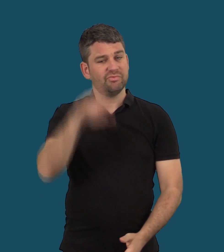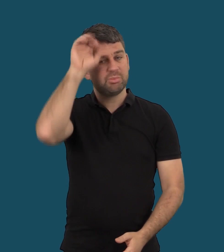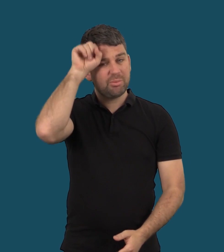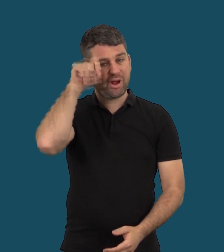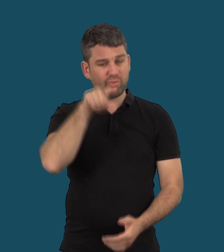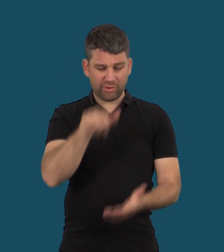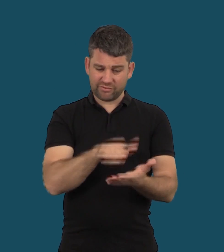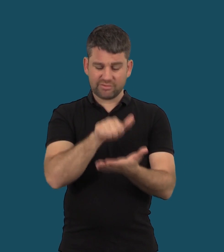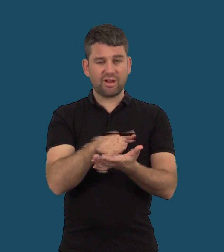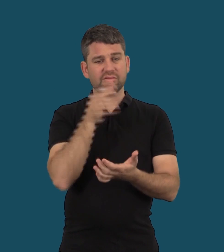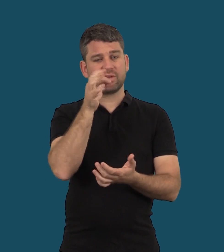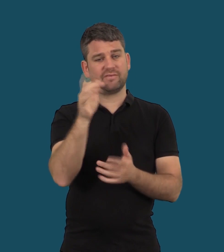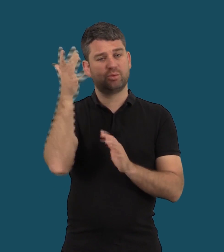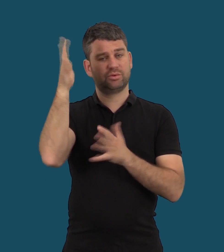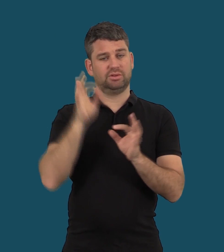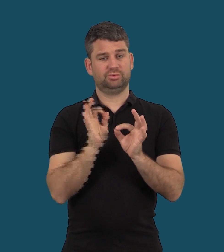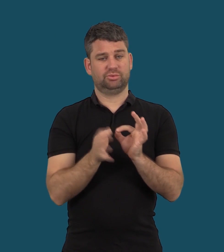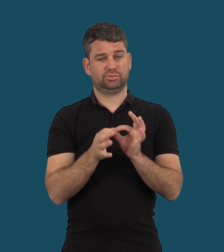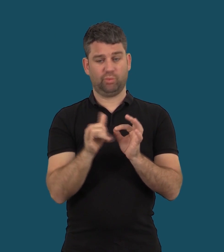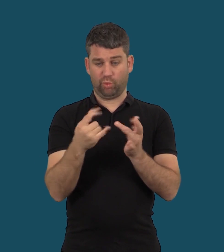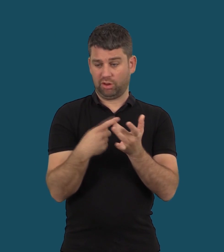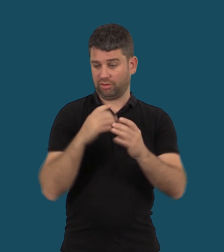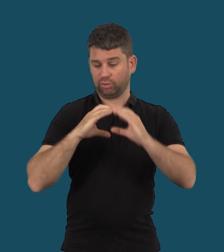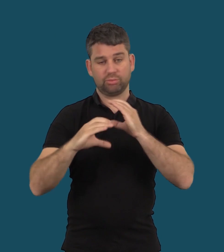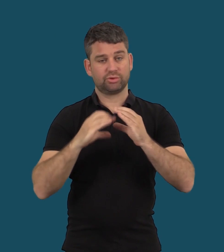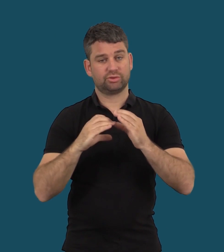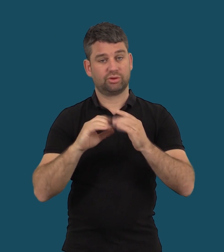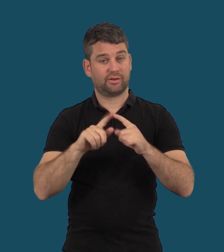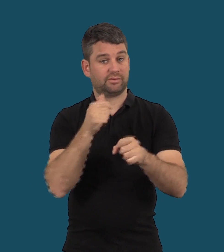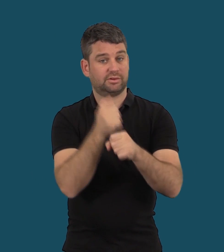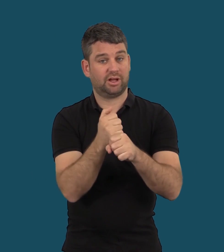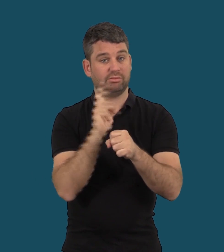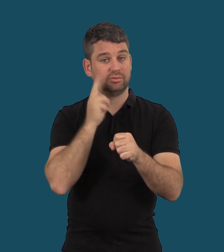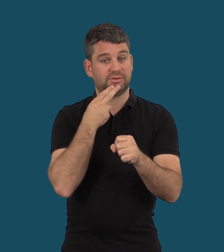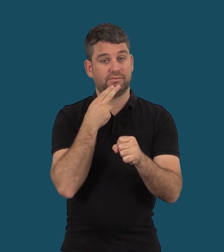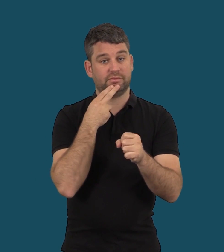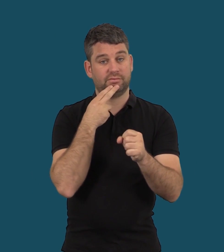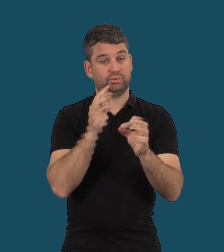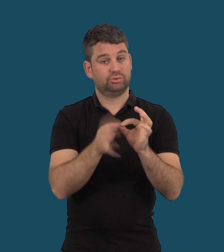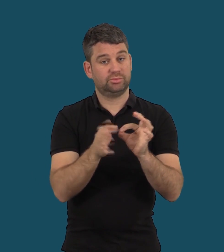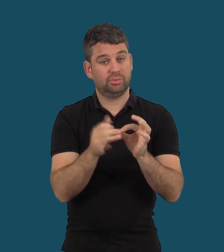Remember it is your right to request a communication service such as Auslan interpreter, deaf interpreter,